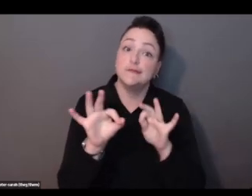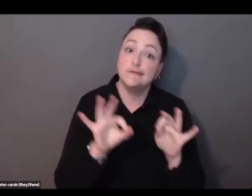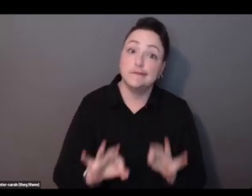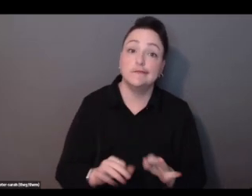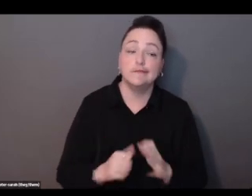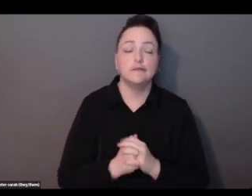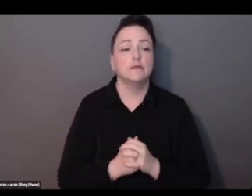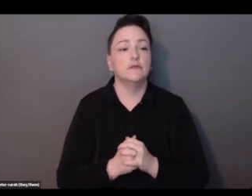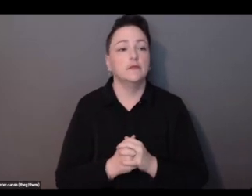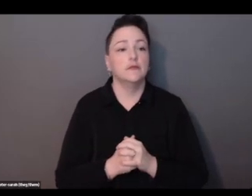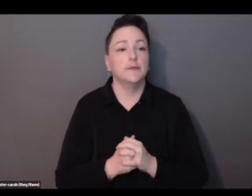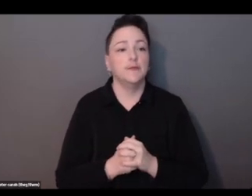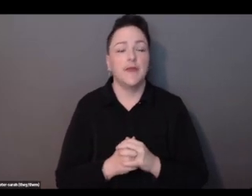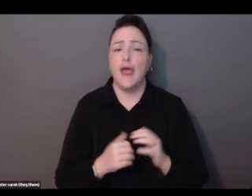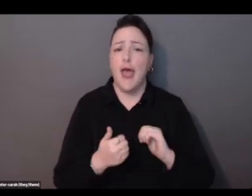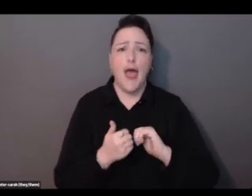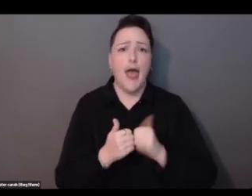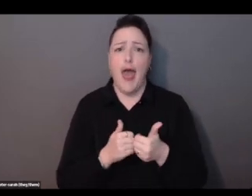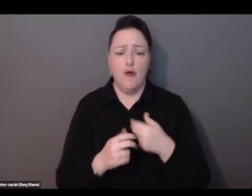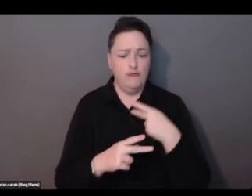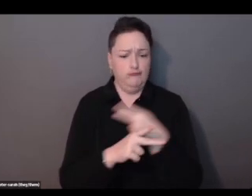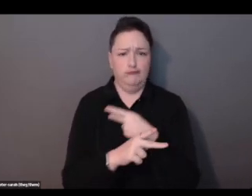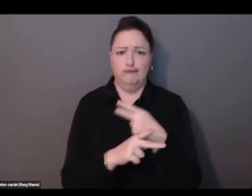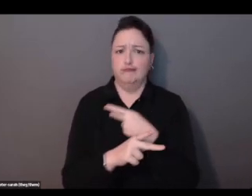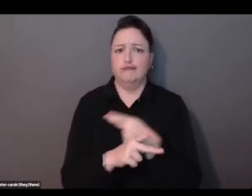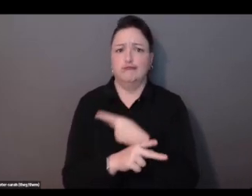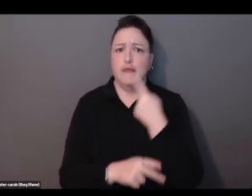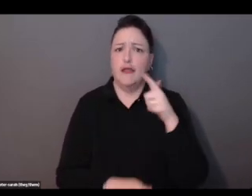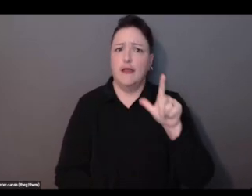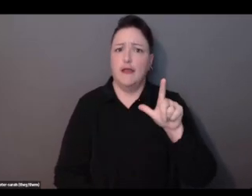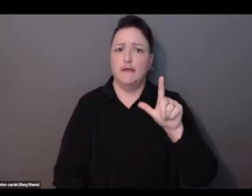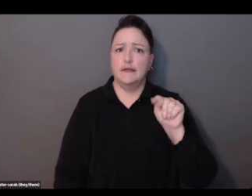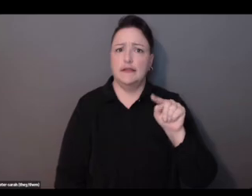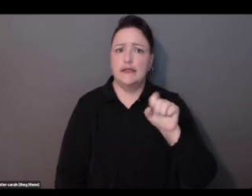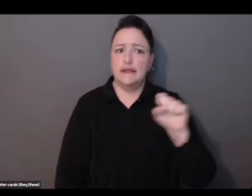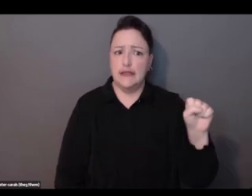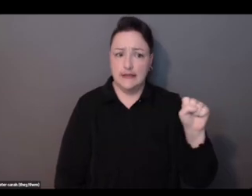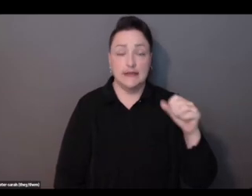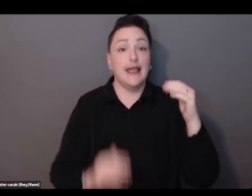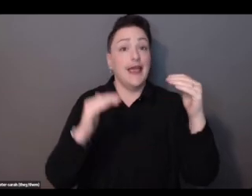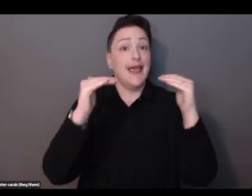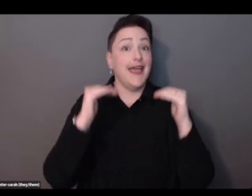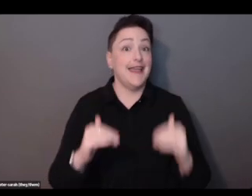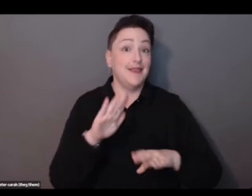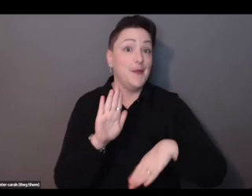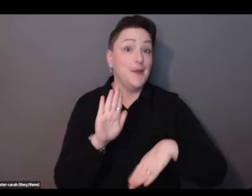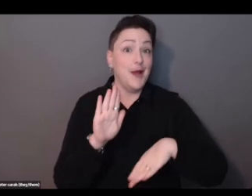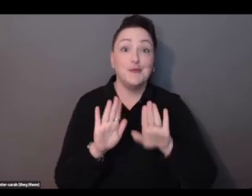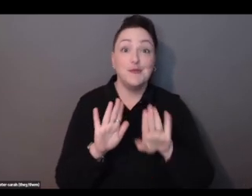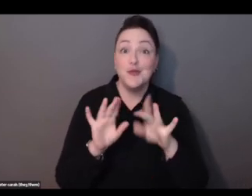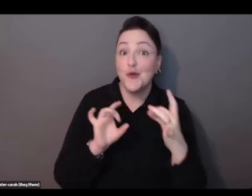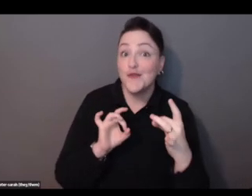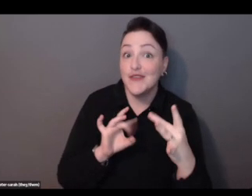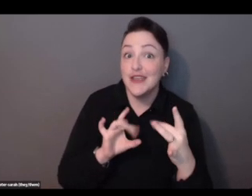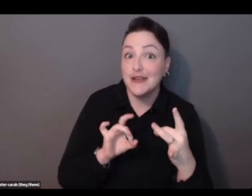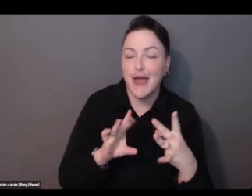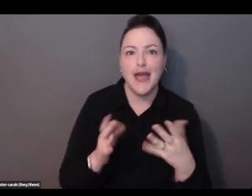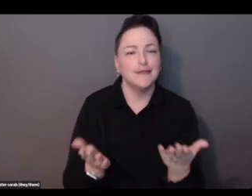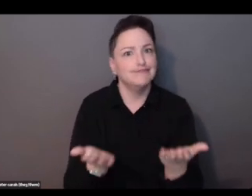Then at the bottom, again, we are very eager to receive your feedback and questions,